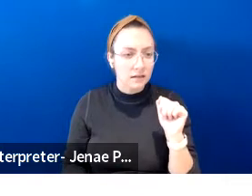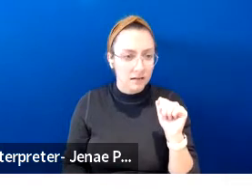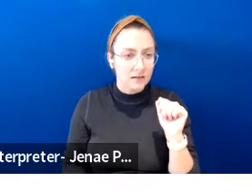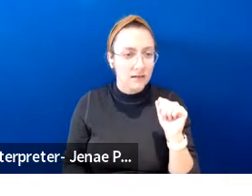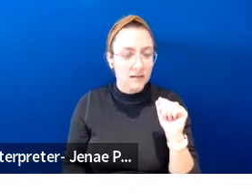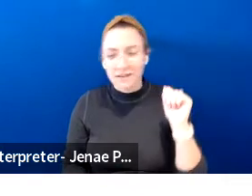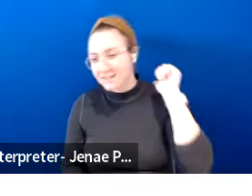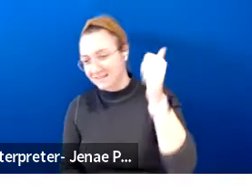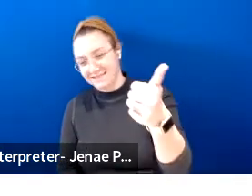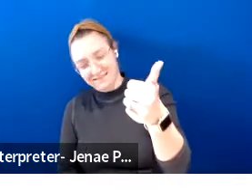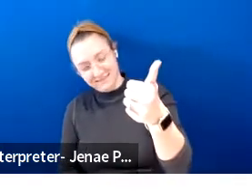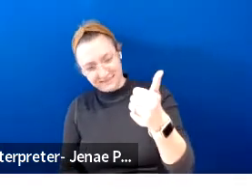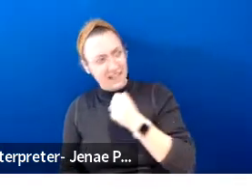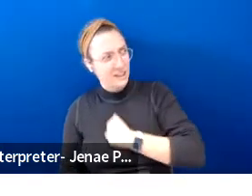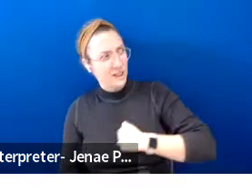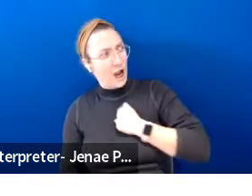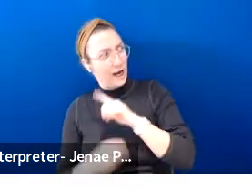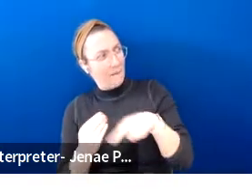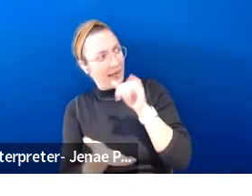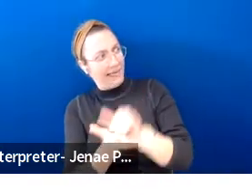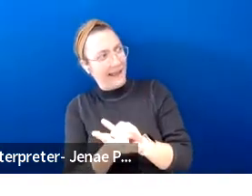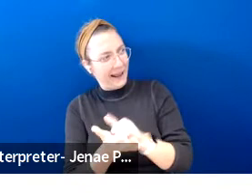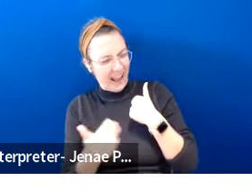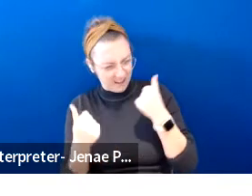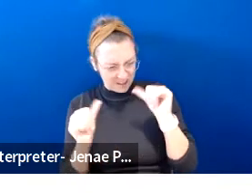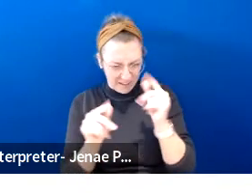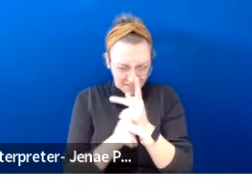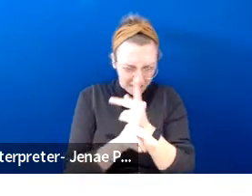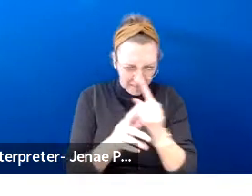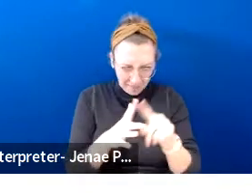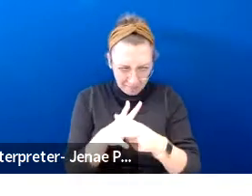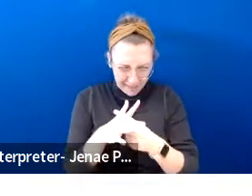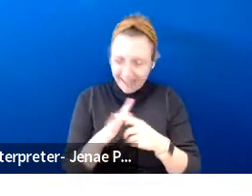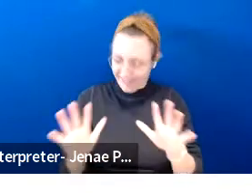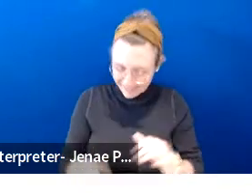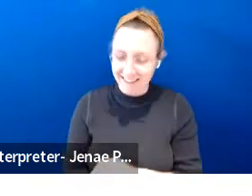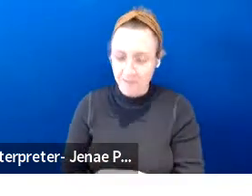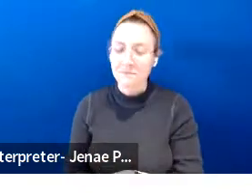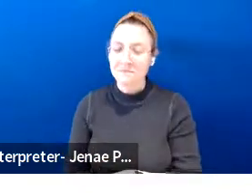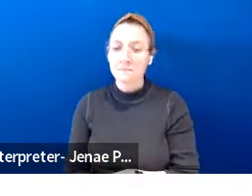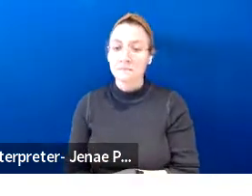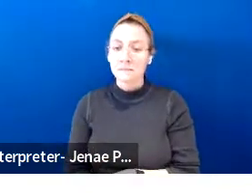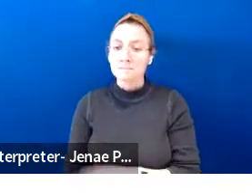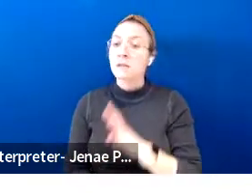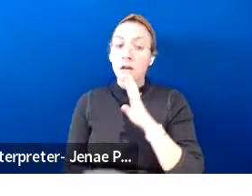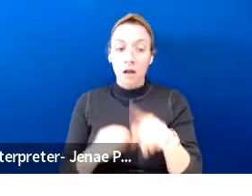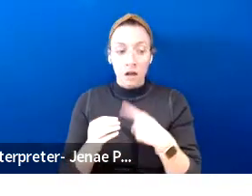Okay. Sorry about that. Figure out at the start. All right. So we'll talk about the benefits of hope.